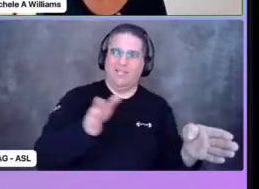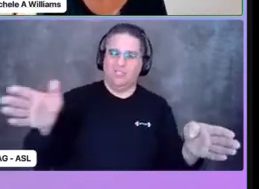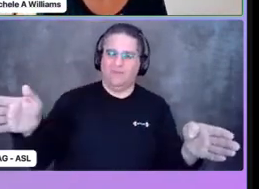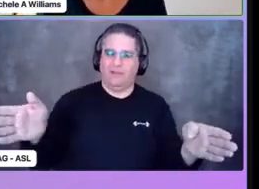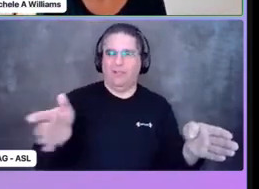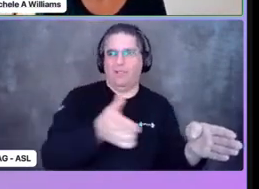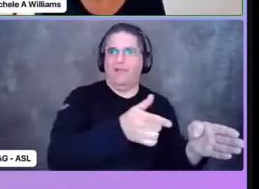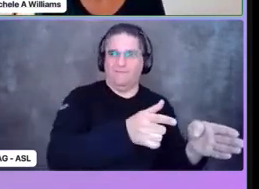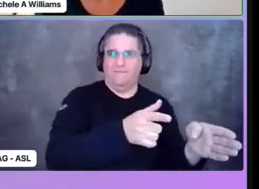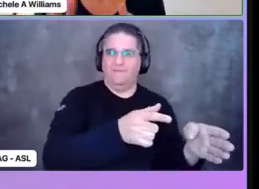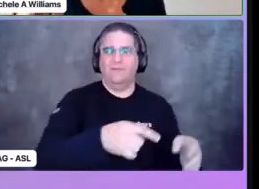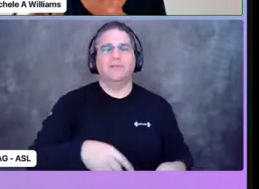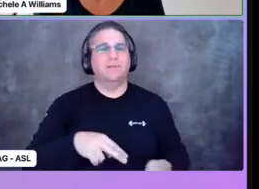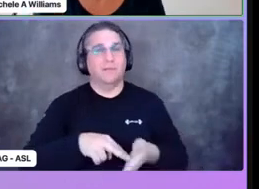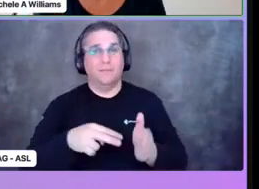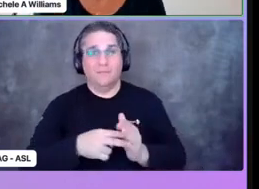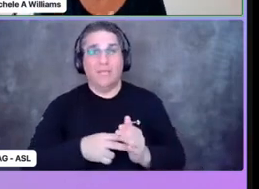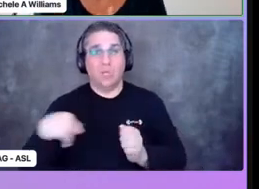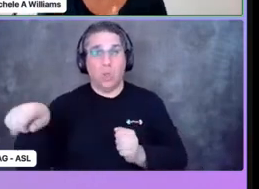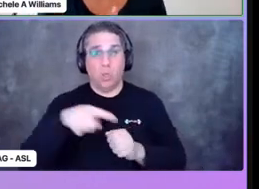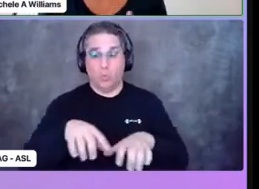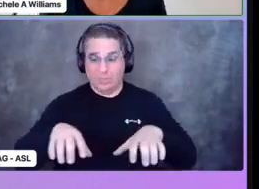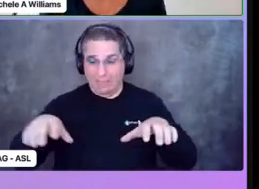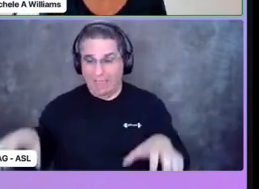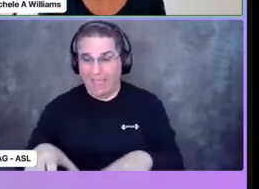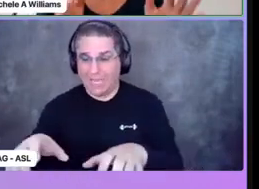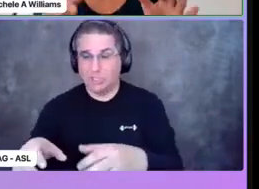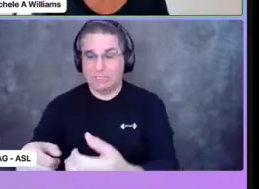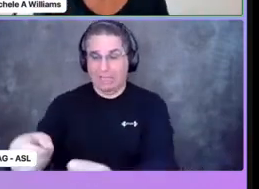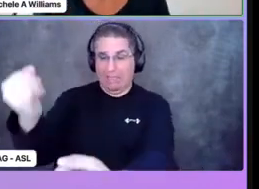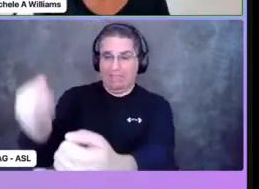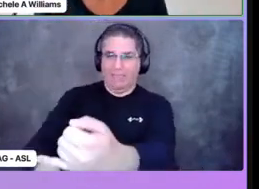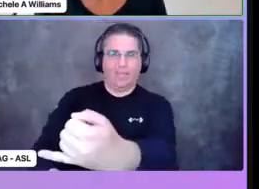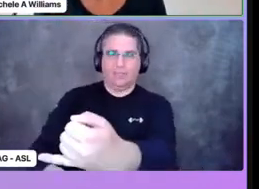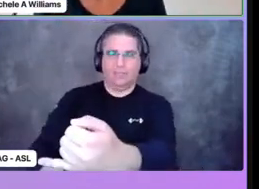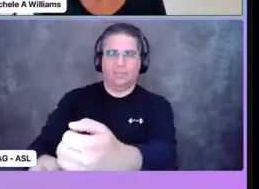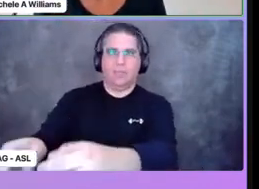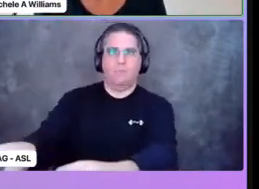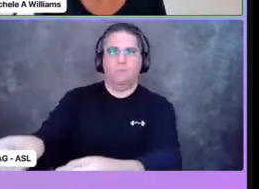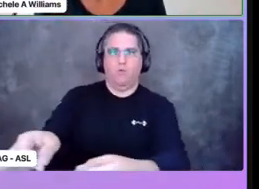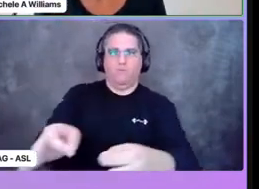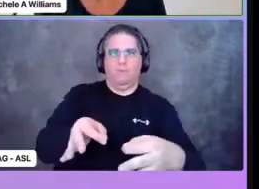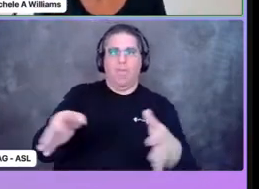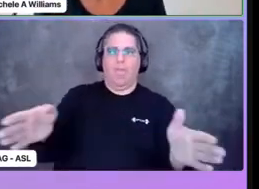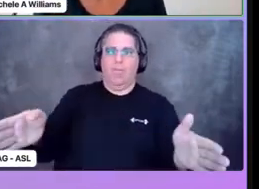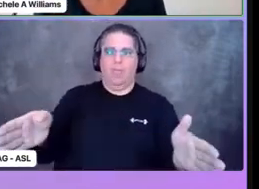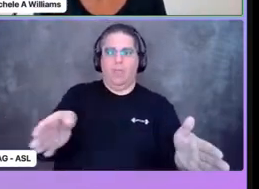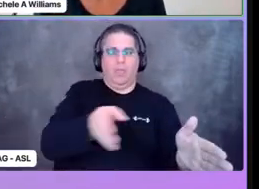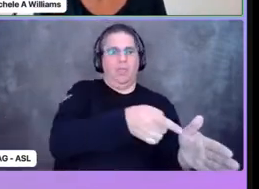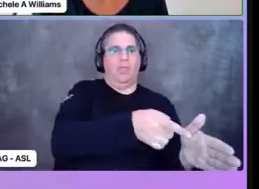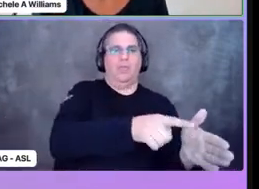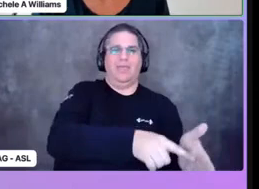accessibility left in that timeline, move it earlier in the process. So what I am hoping is that we can move some of these actions earlier